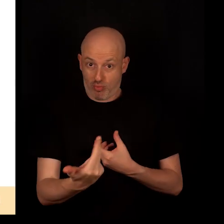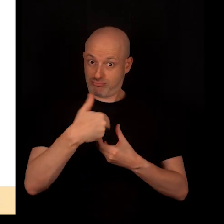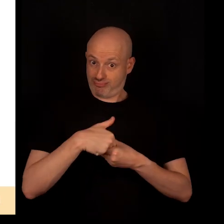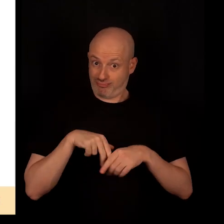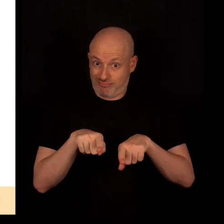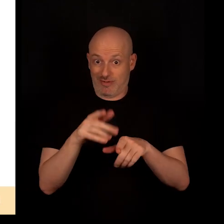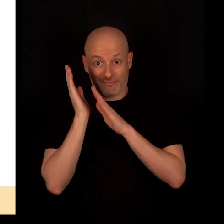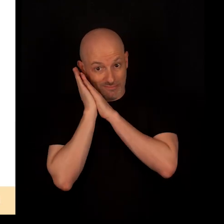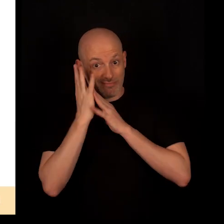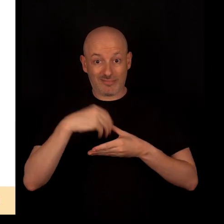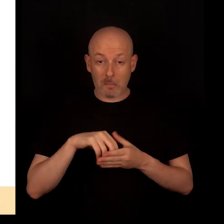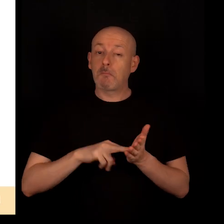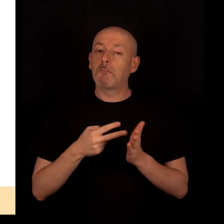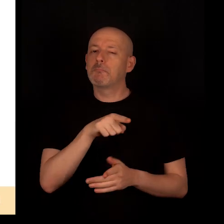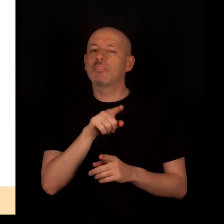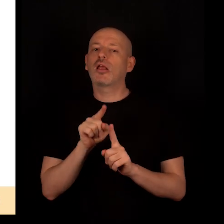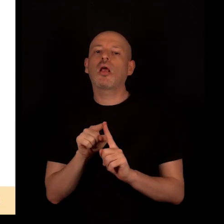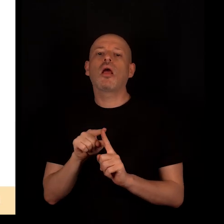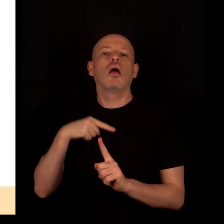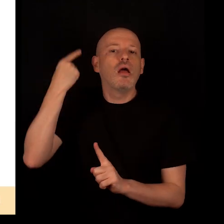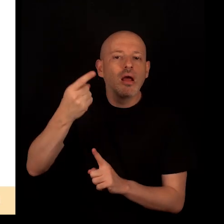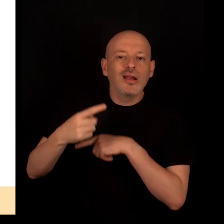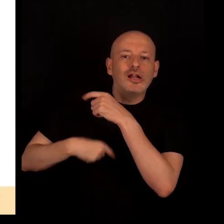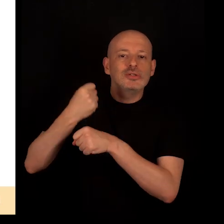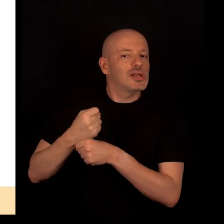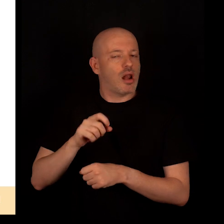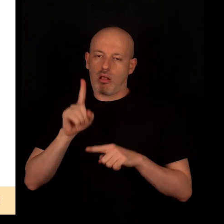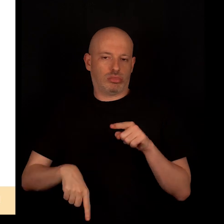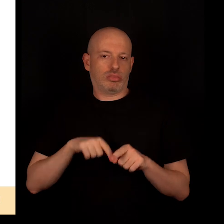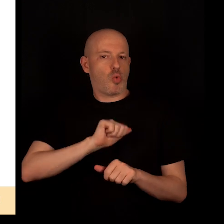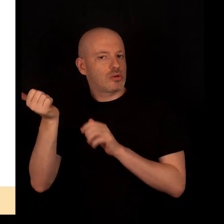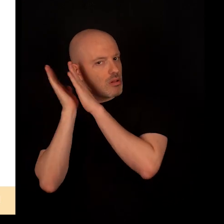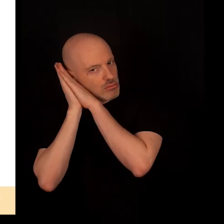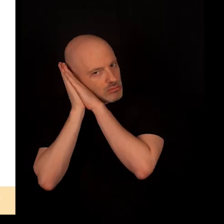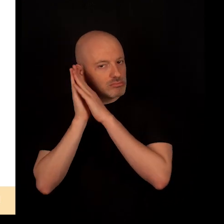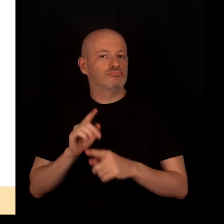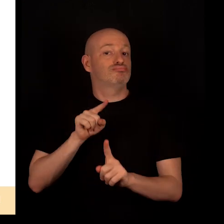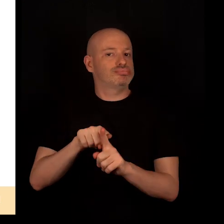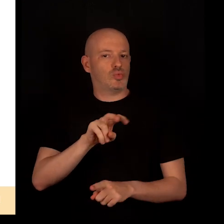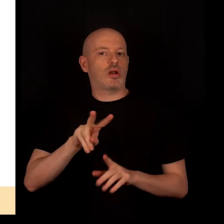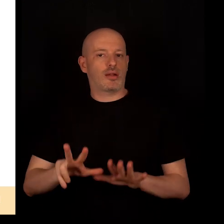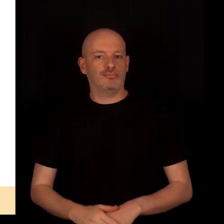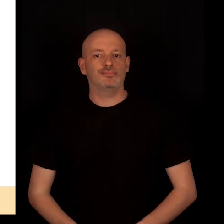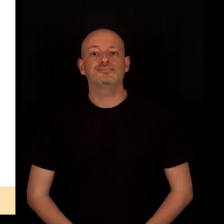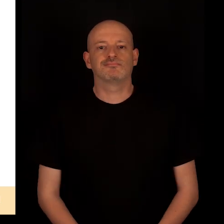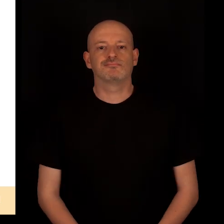So if they are selected now to join your residency, they will not be able to be selected for another residency next year.